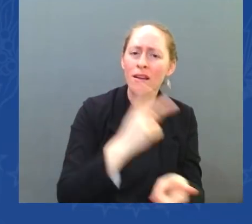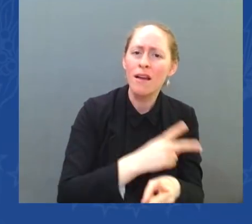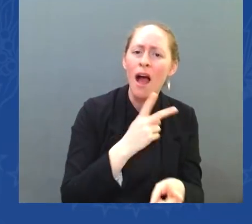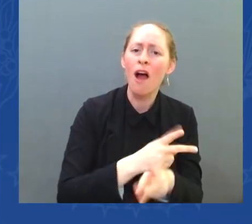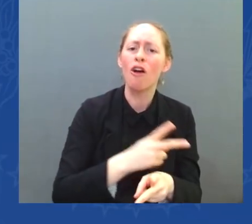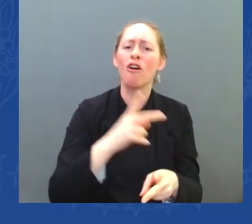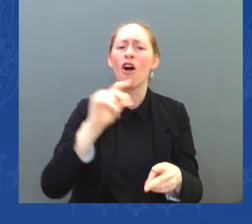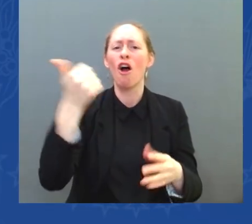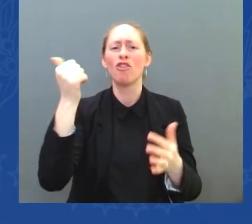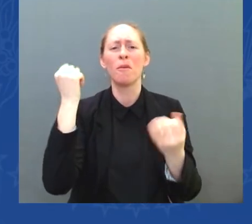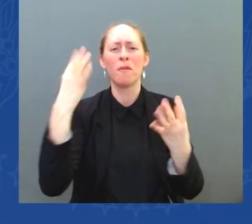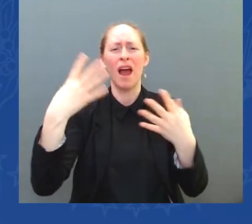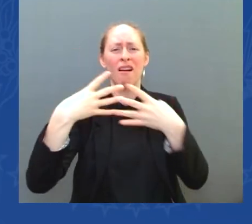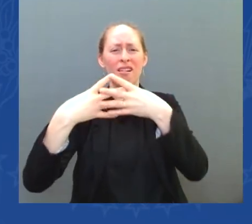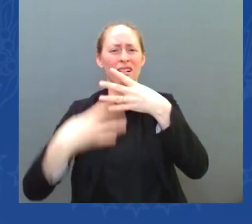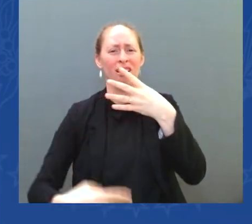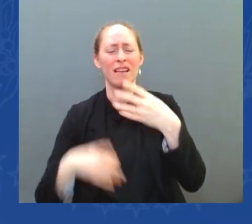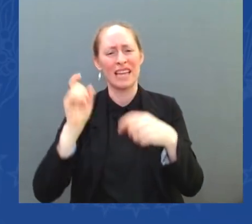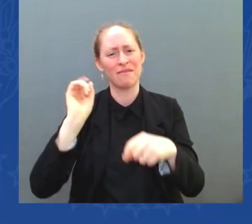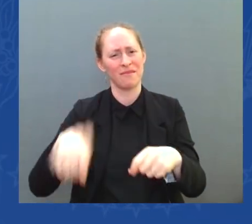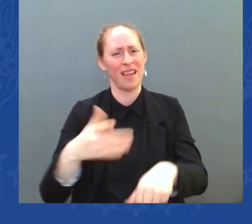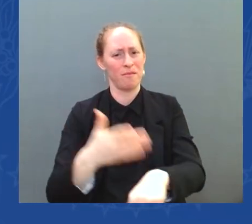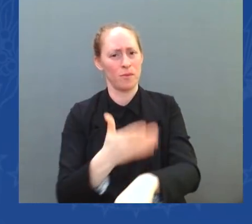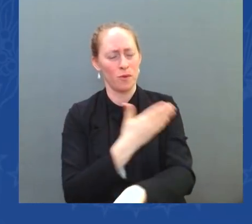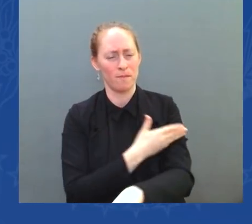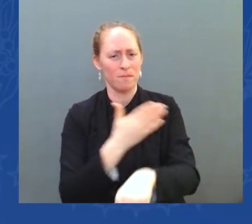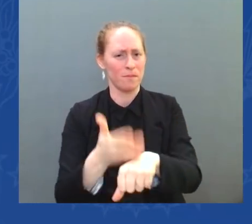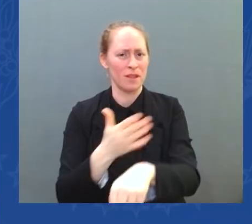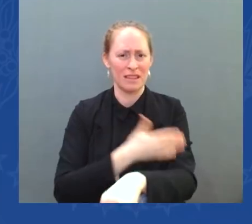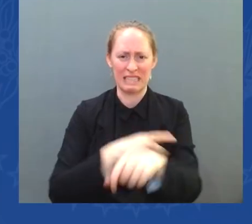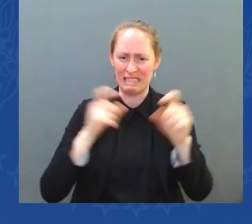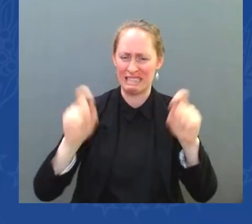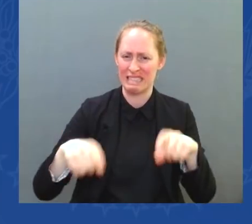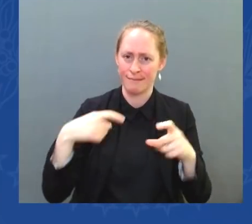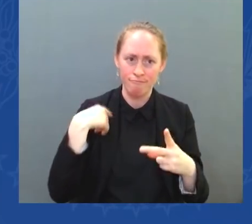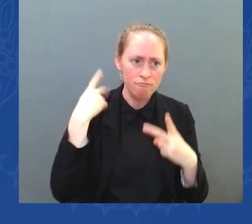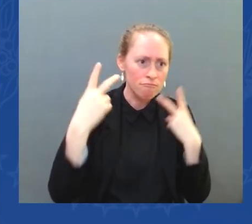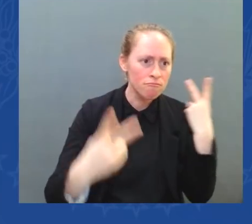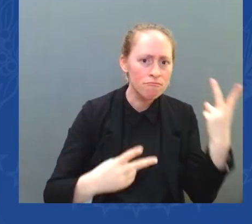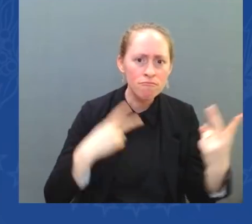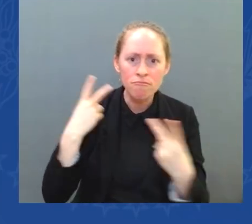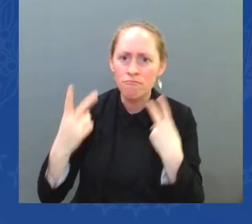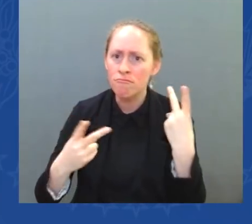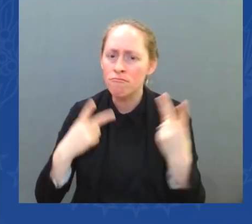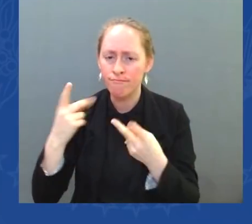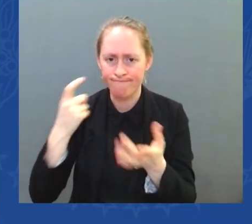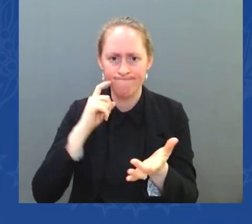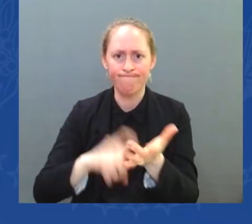So, folks, we can do these things without raising a penny in tax on anybody in this --